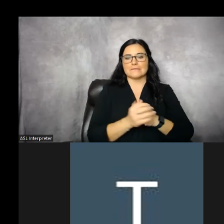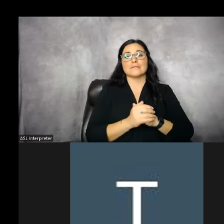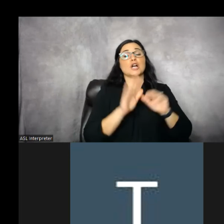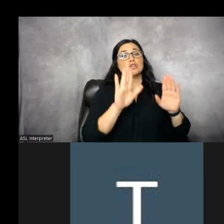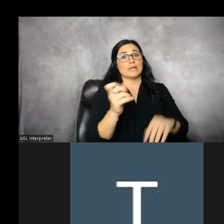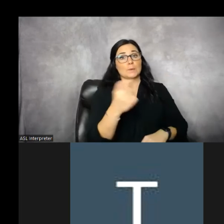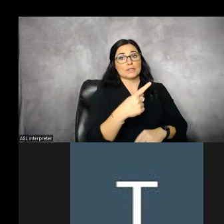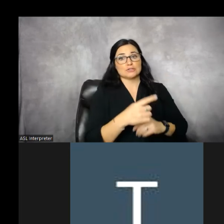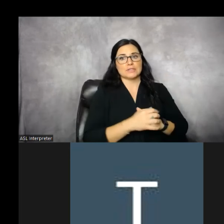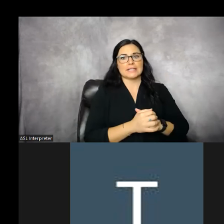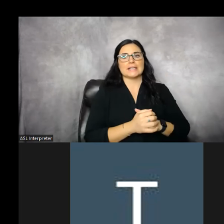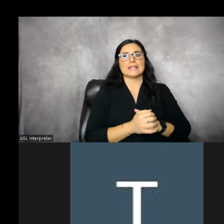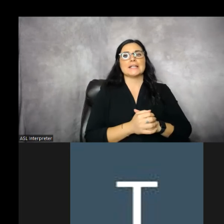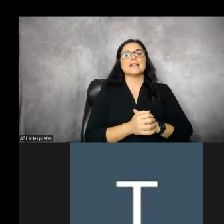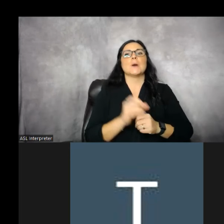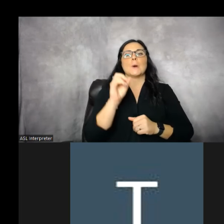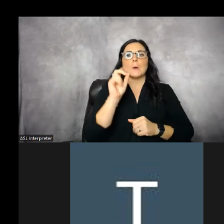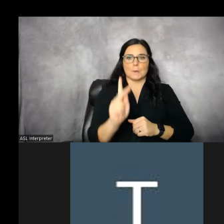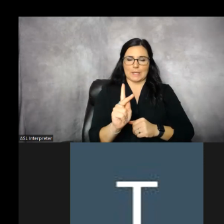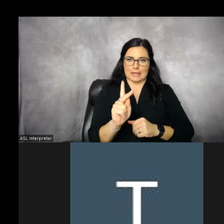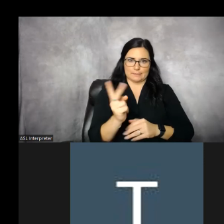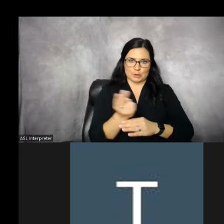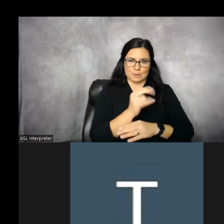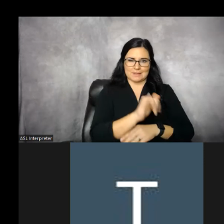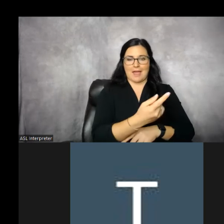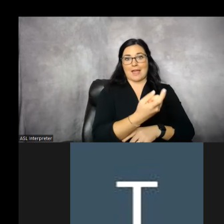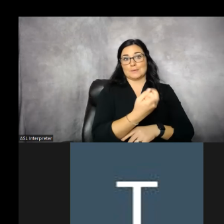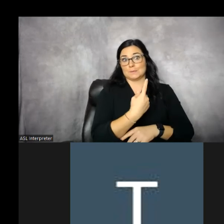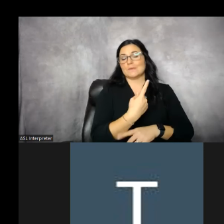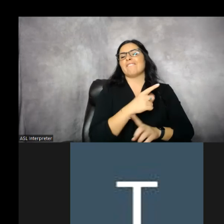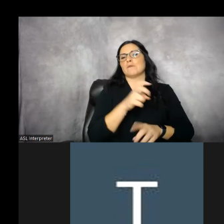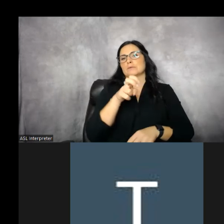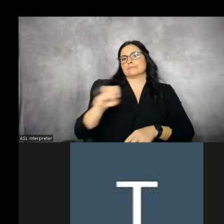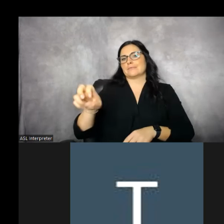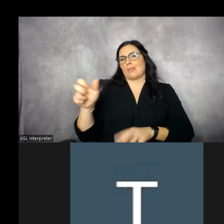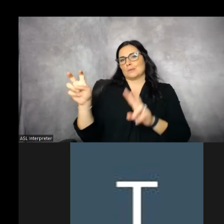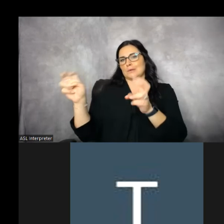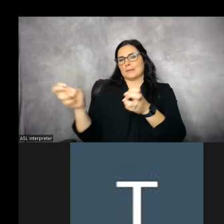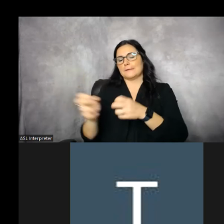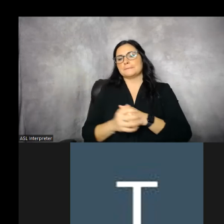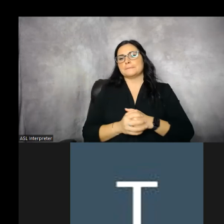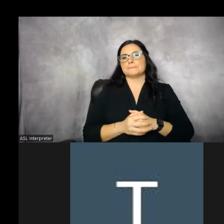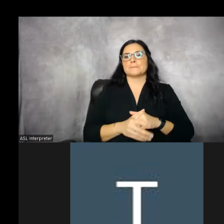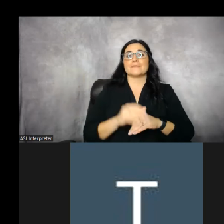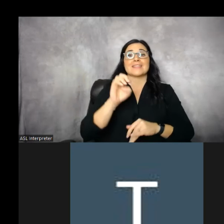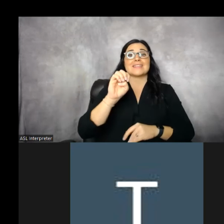And I'll use it to segue to a slightly different topic, in that EEAAPs are meant to be temporary.